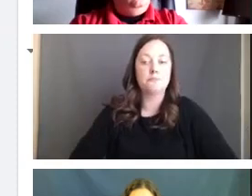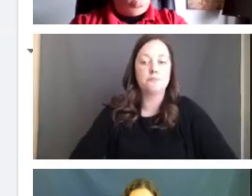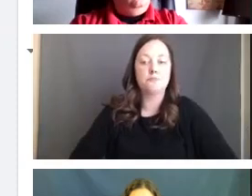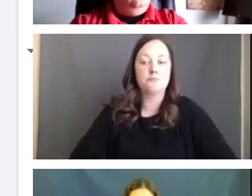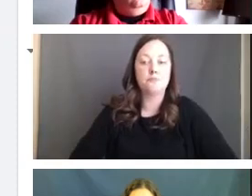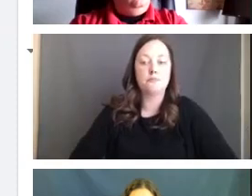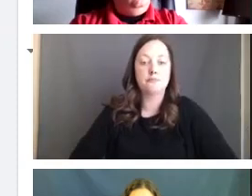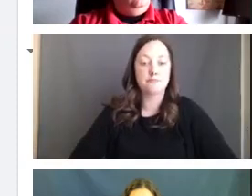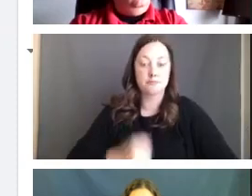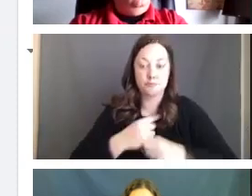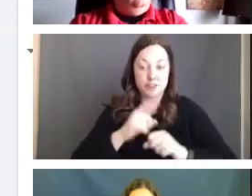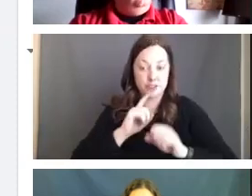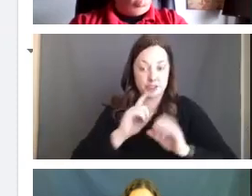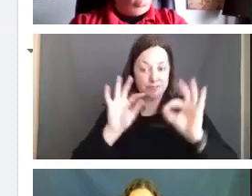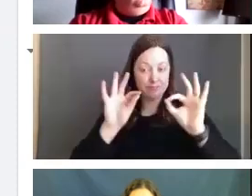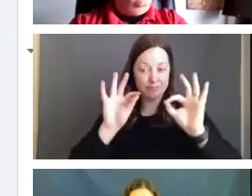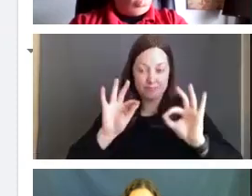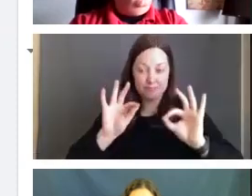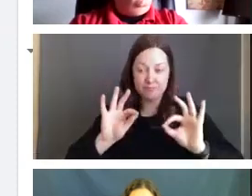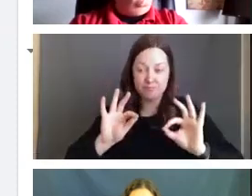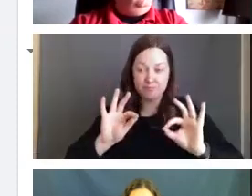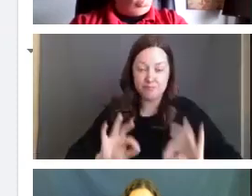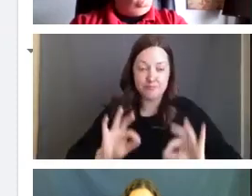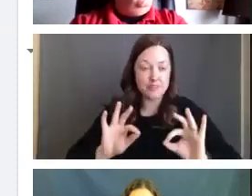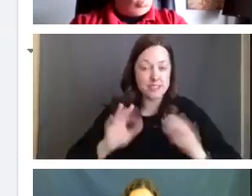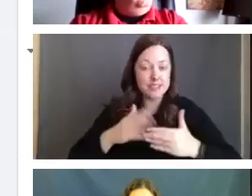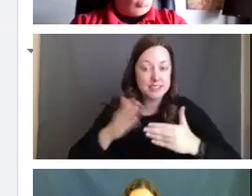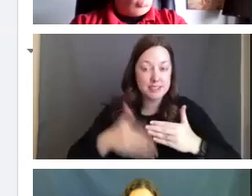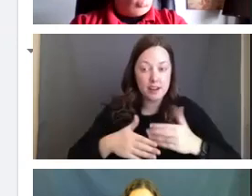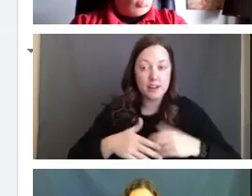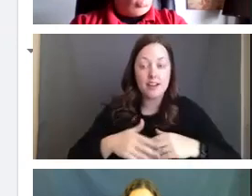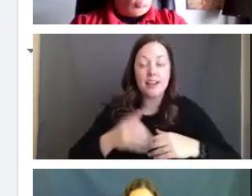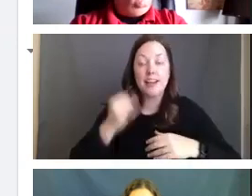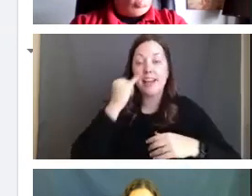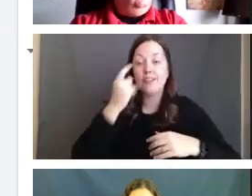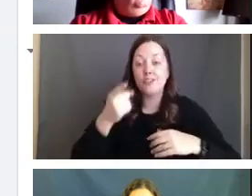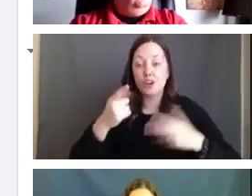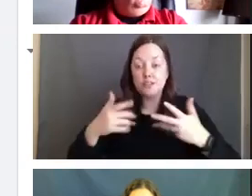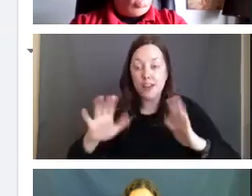You will notice you are not able to put as much stuff or it may take a single slide like